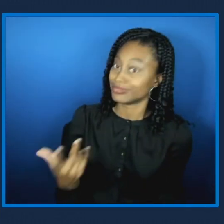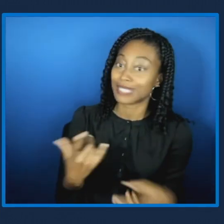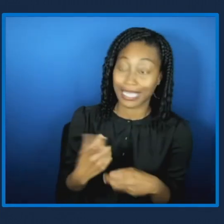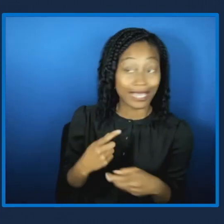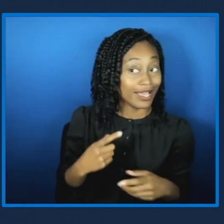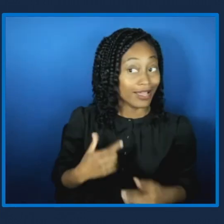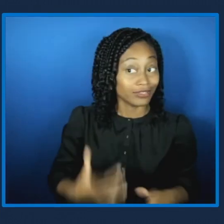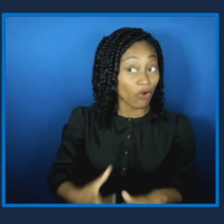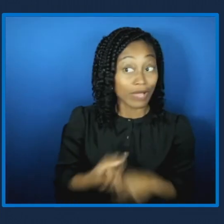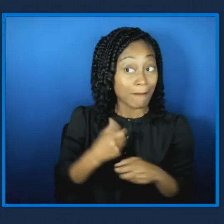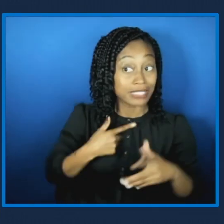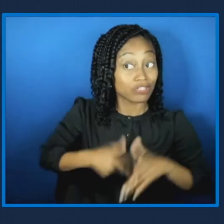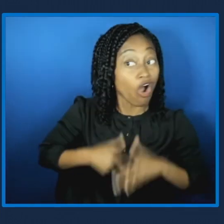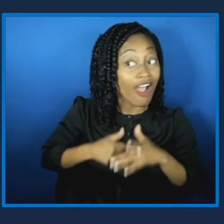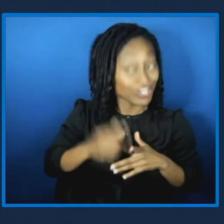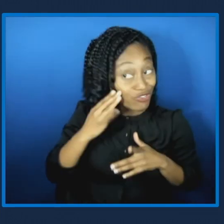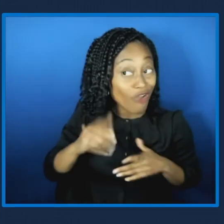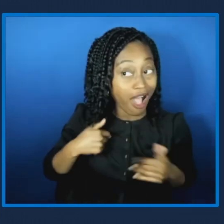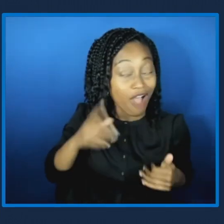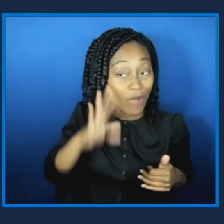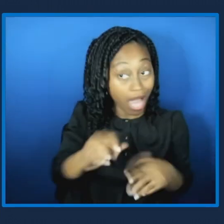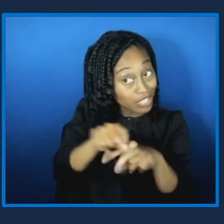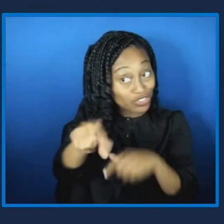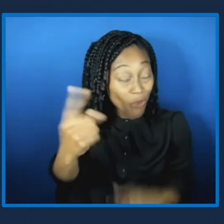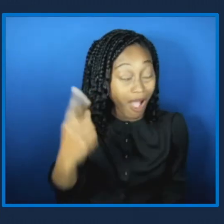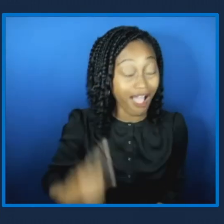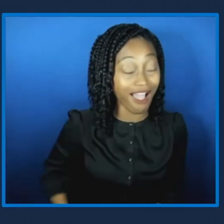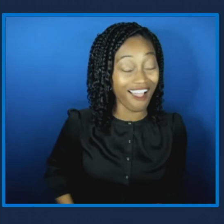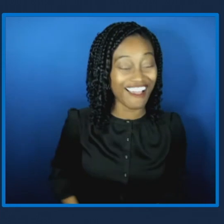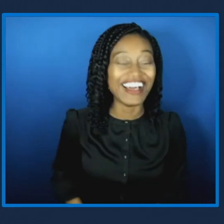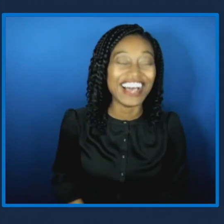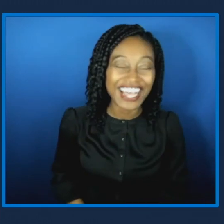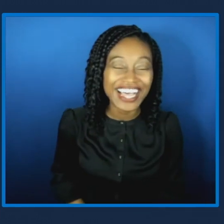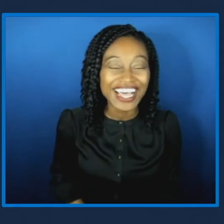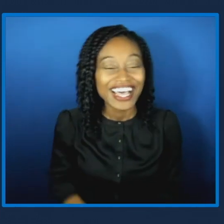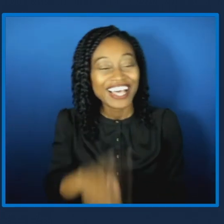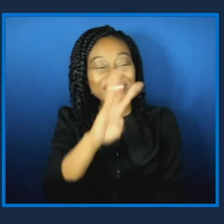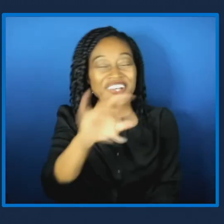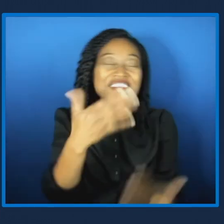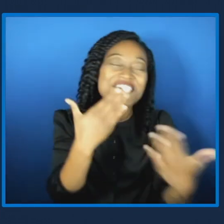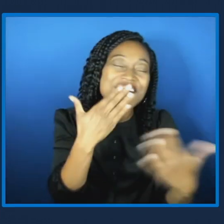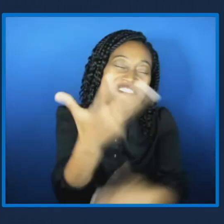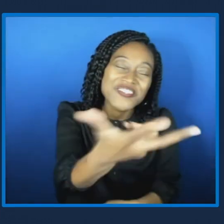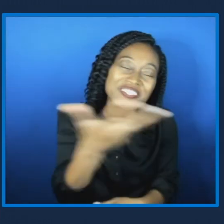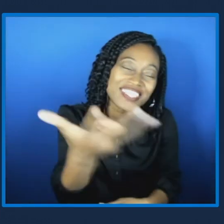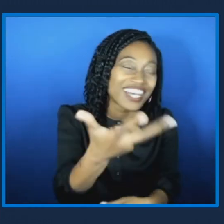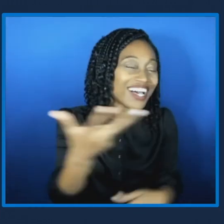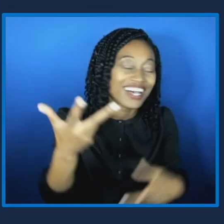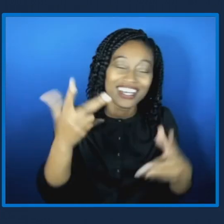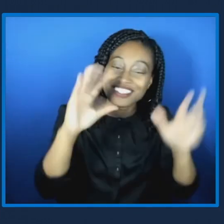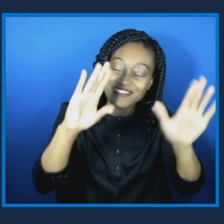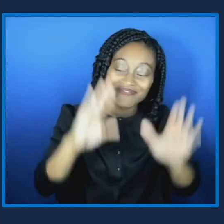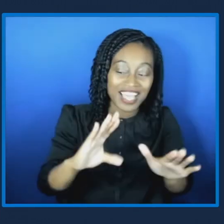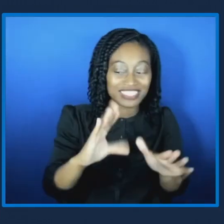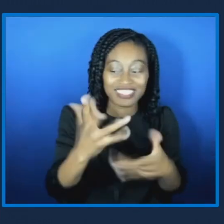You know I'll do it. Well, thank you all three of you. You've been such a fantastic pleasure to have you